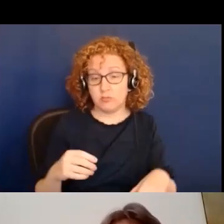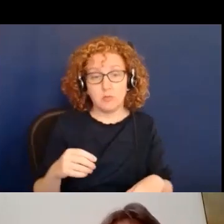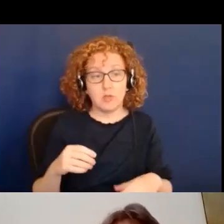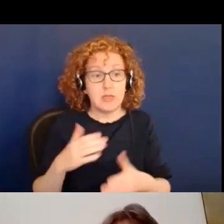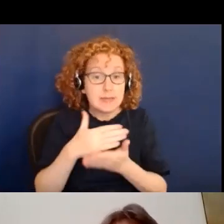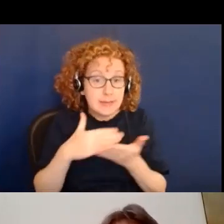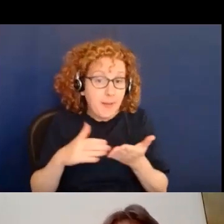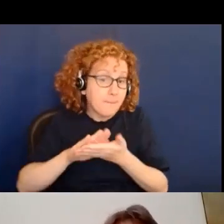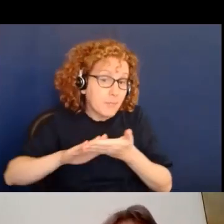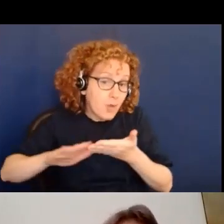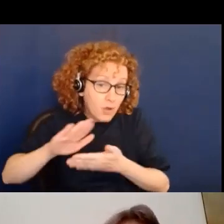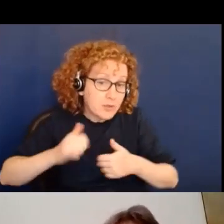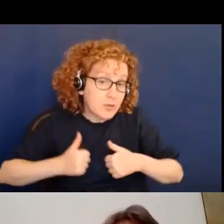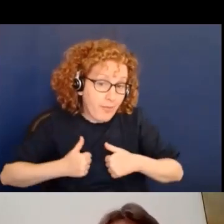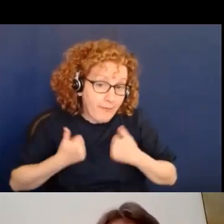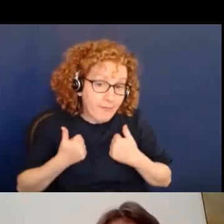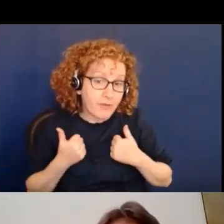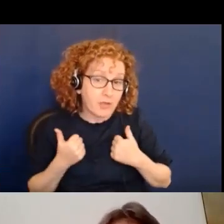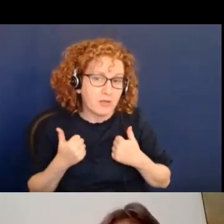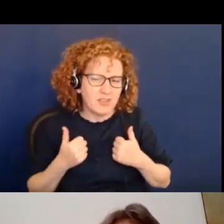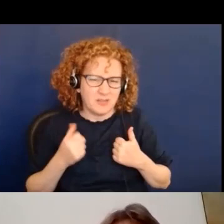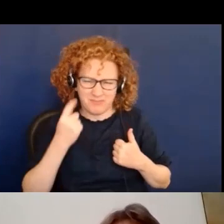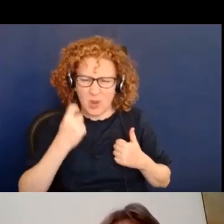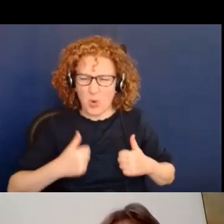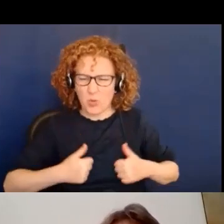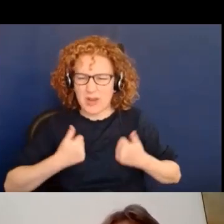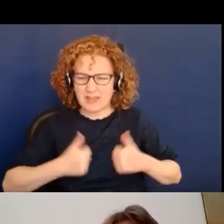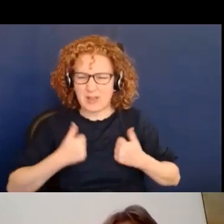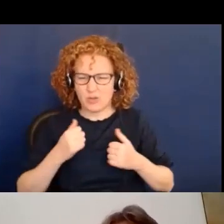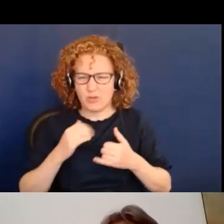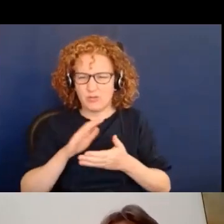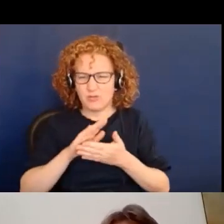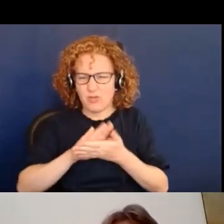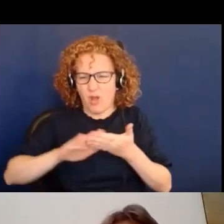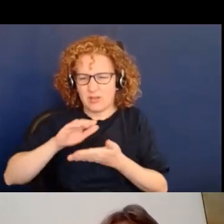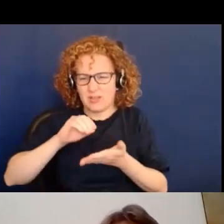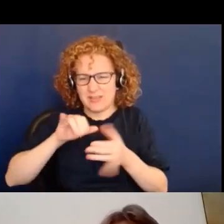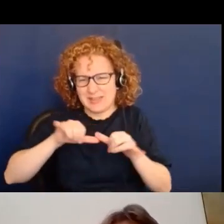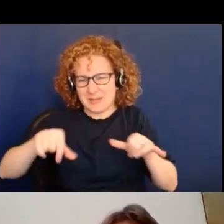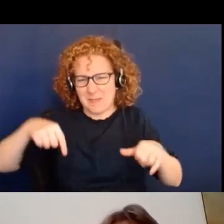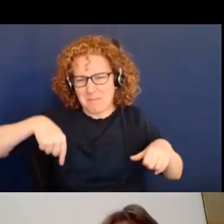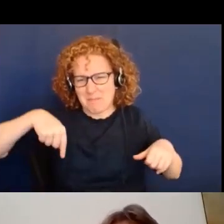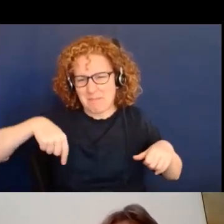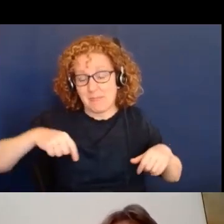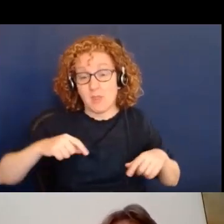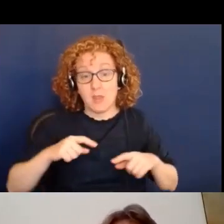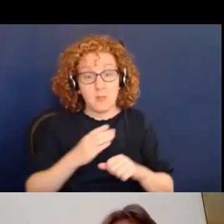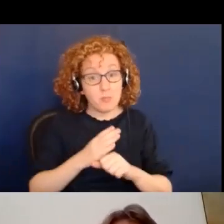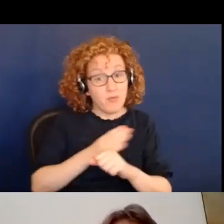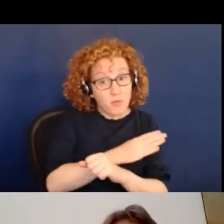system so there's a lot of campus life but yes is it the same as before pre-COVID no but that we're